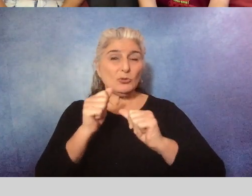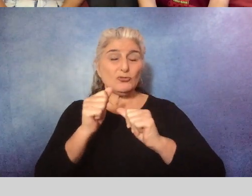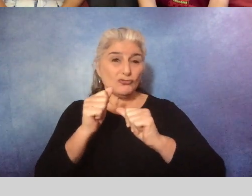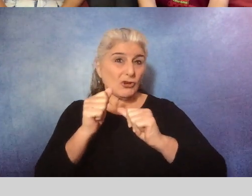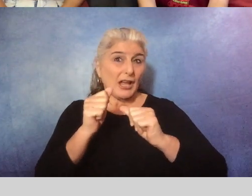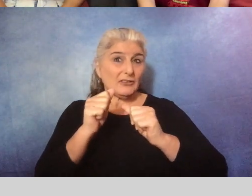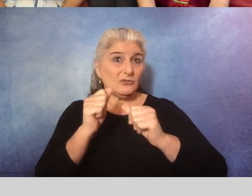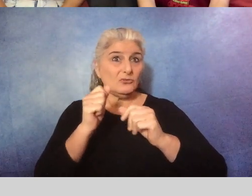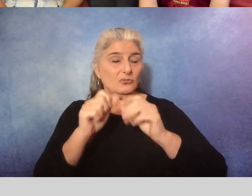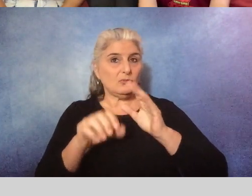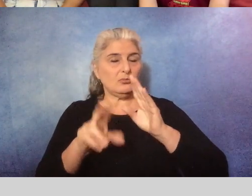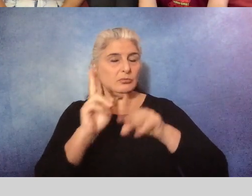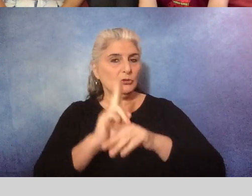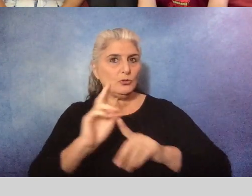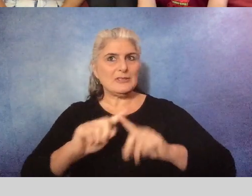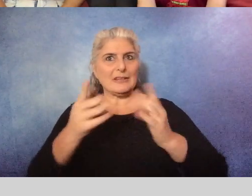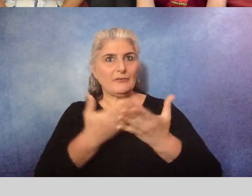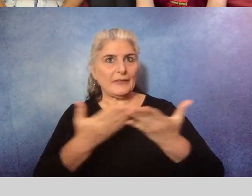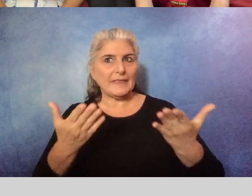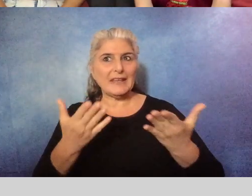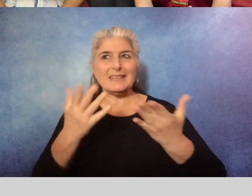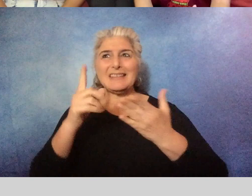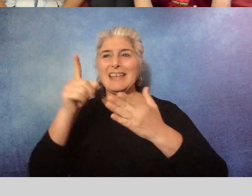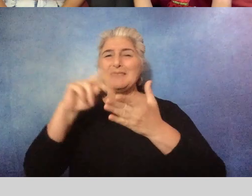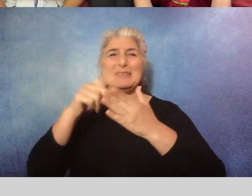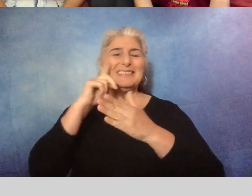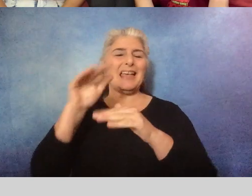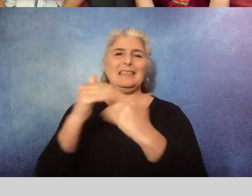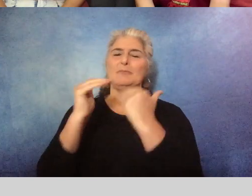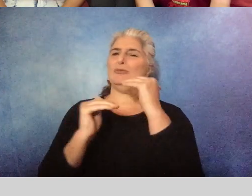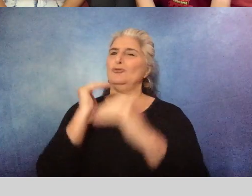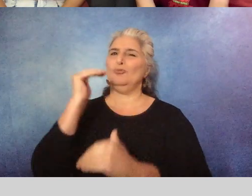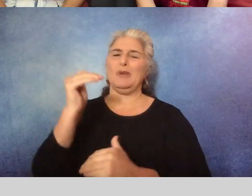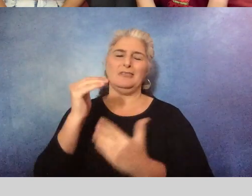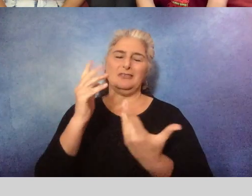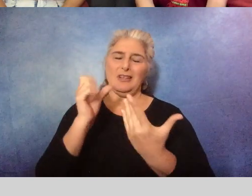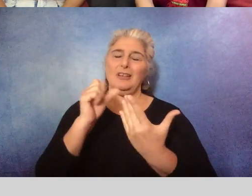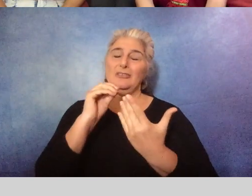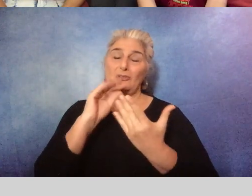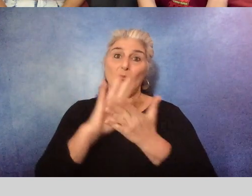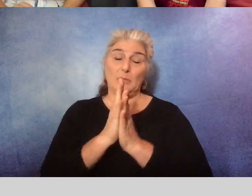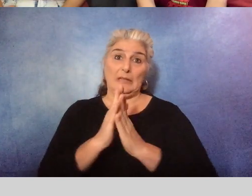And to match the products needs without a clear standard to follow It's very dangerous